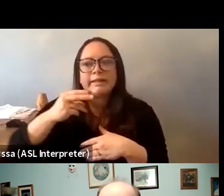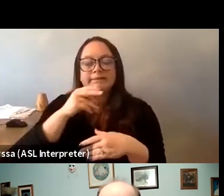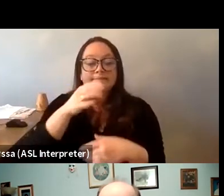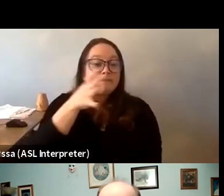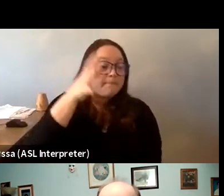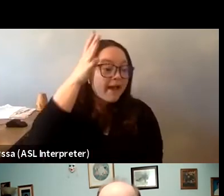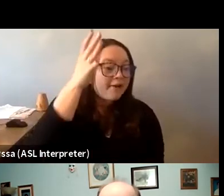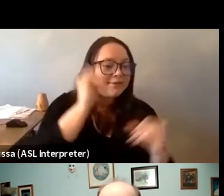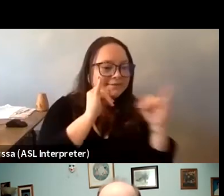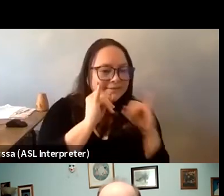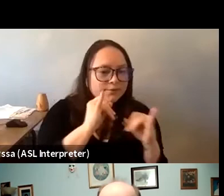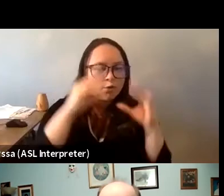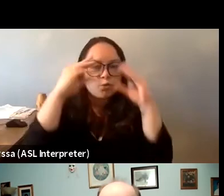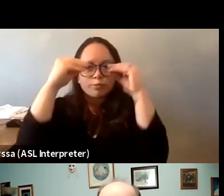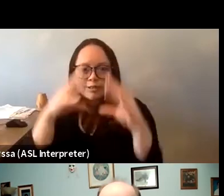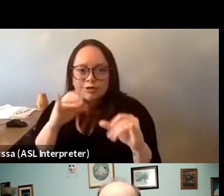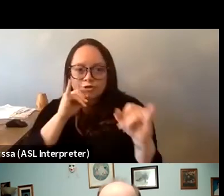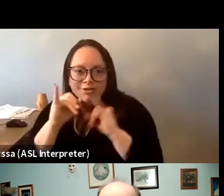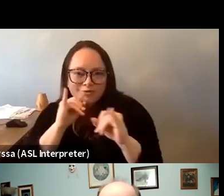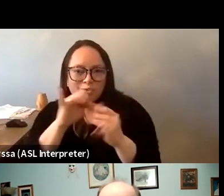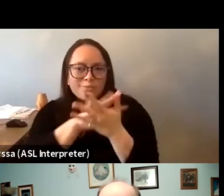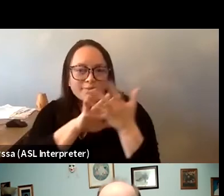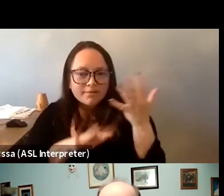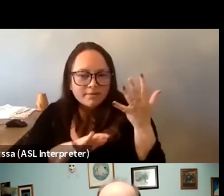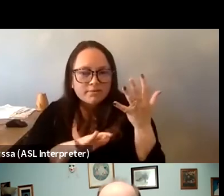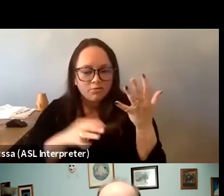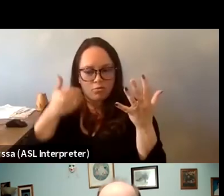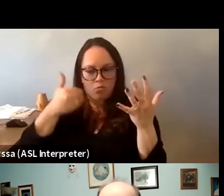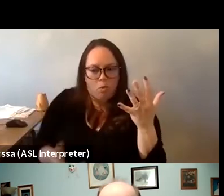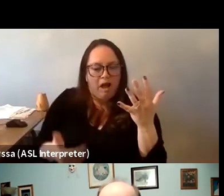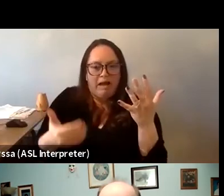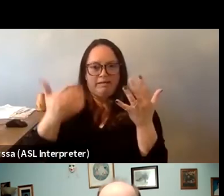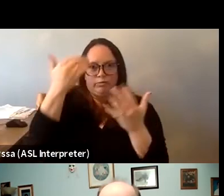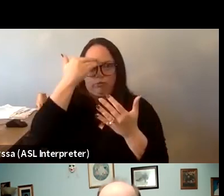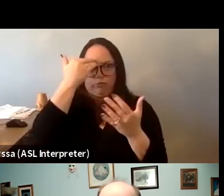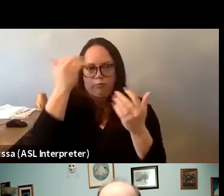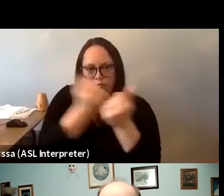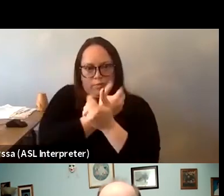that stuff. Well, I had all the information. So I was the one